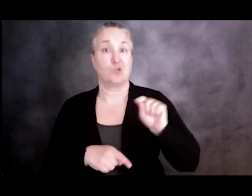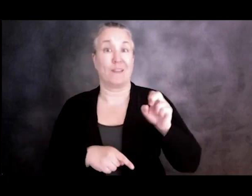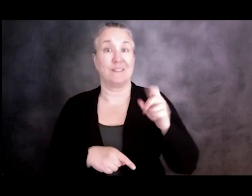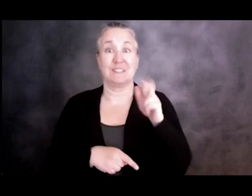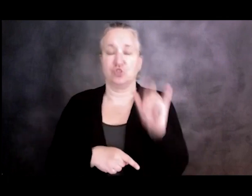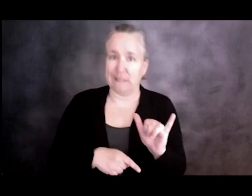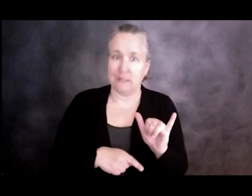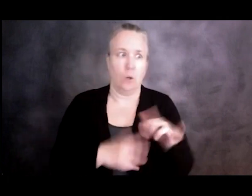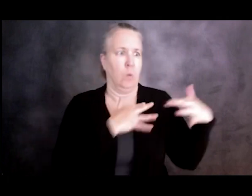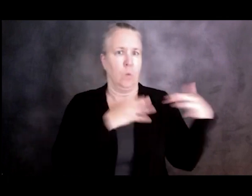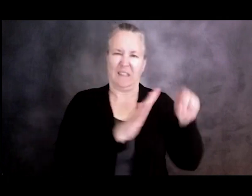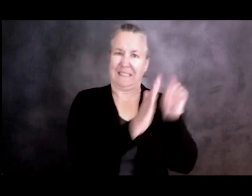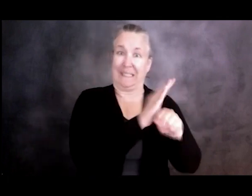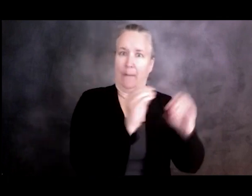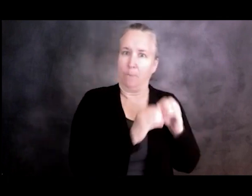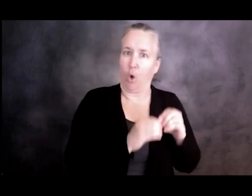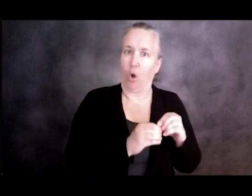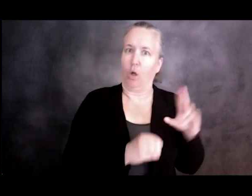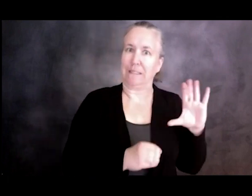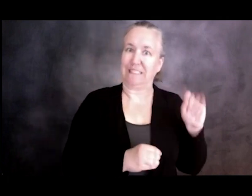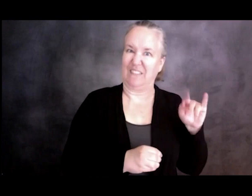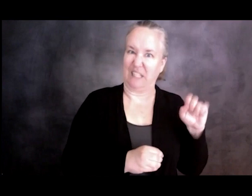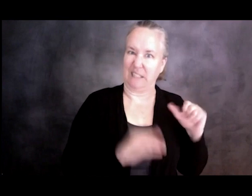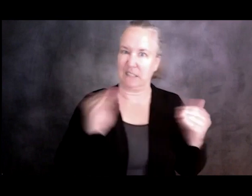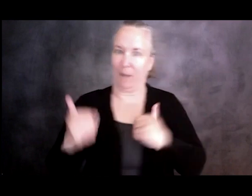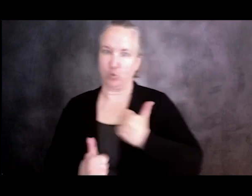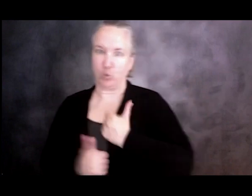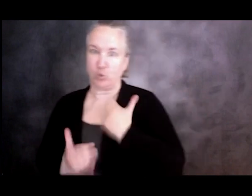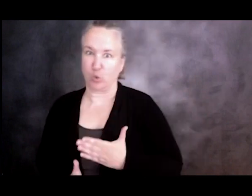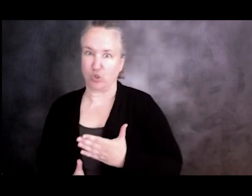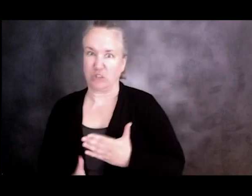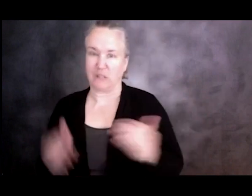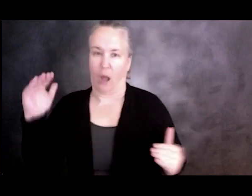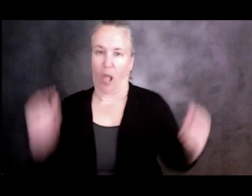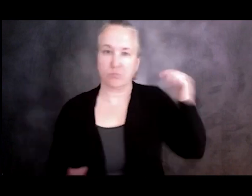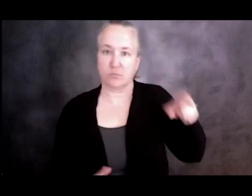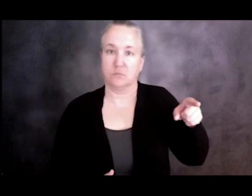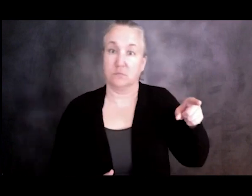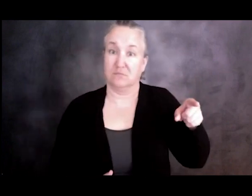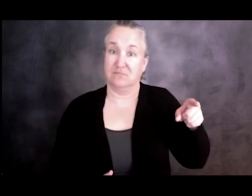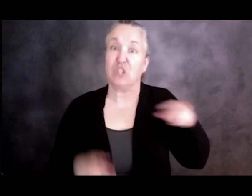civilians than soldiers-- and sadly, fairly certain this will be the case in the 21st century as well--